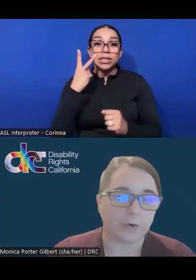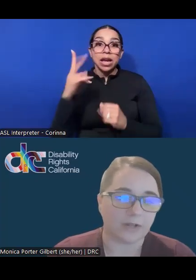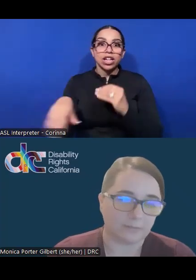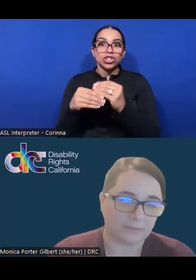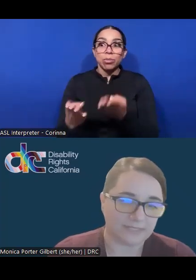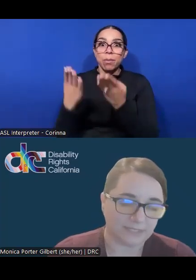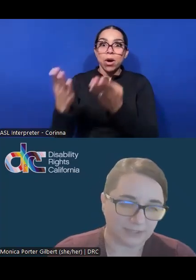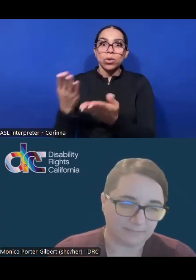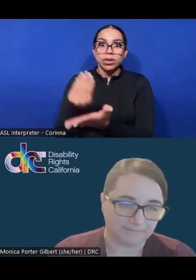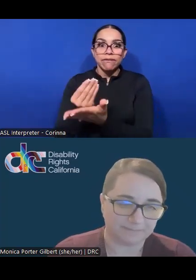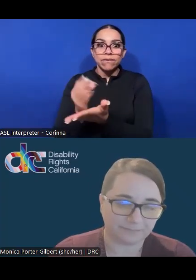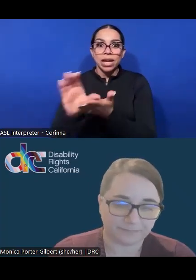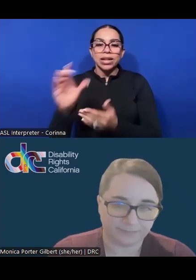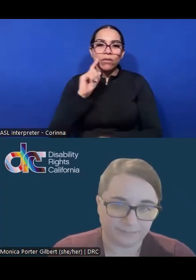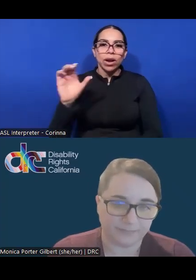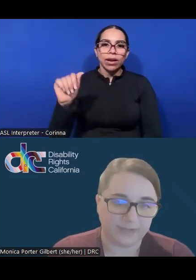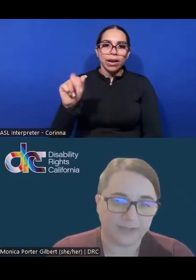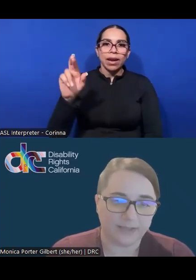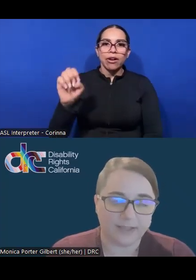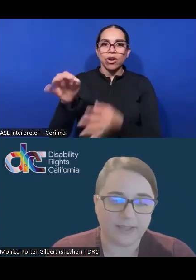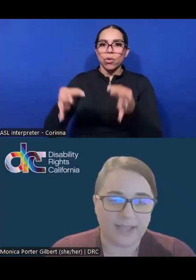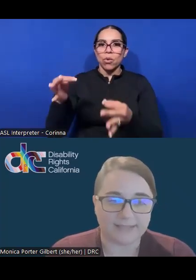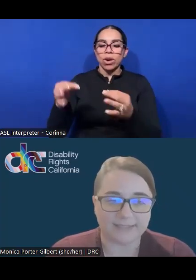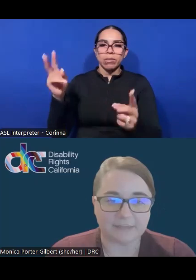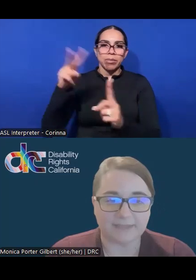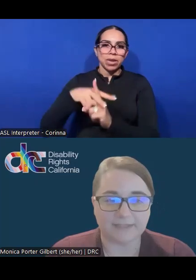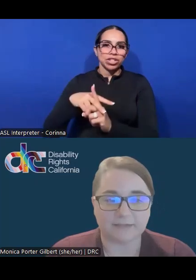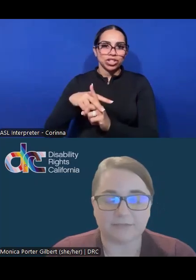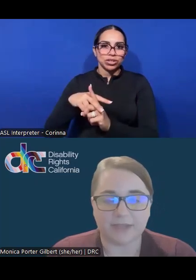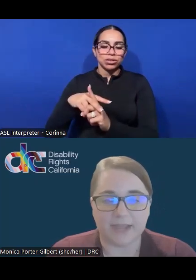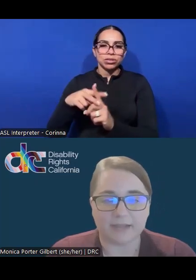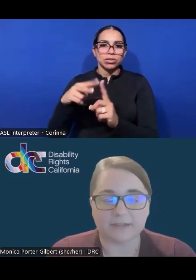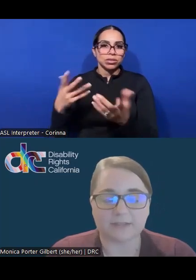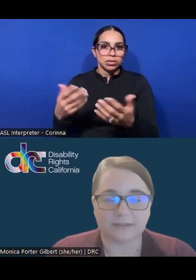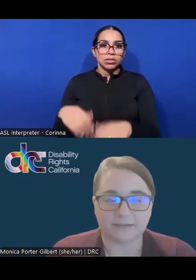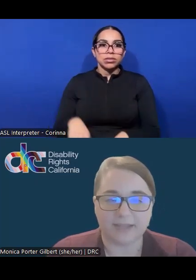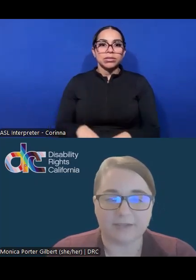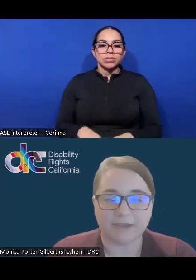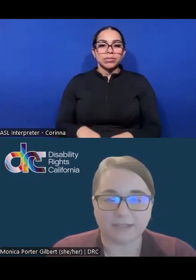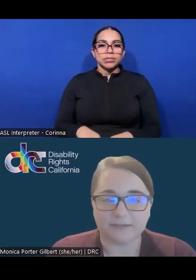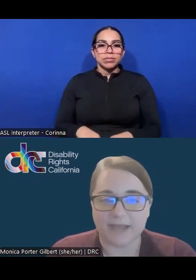court implementation. As expensive and ineffective